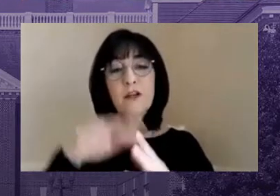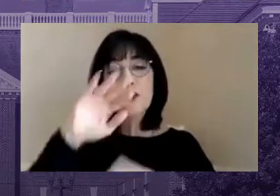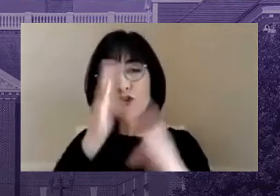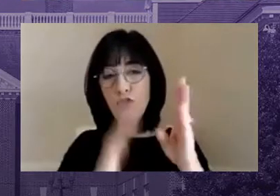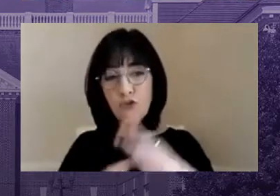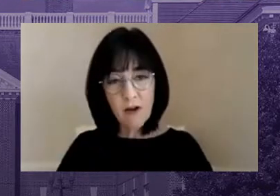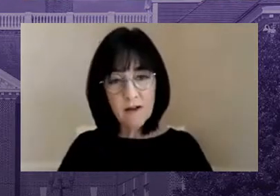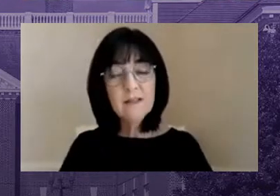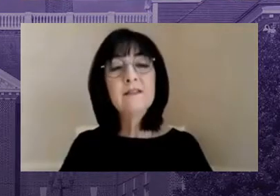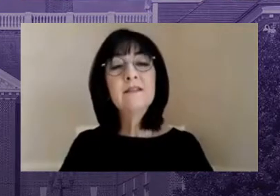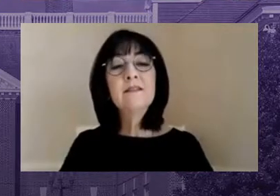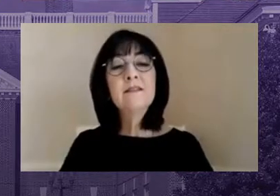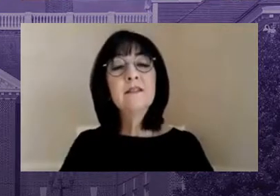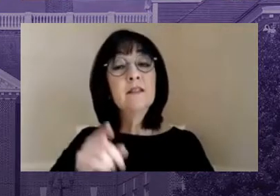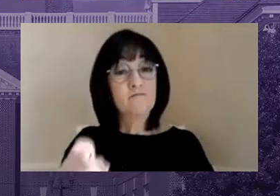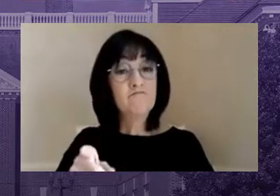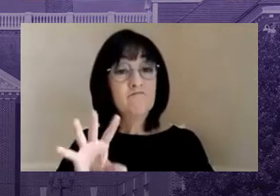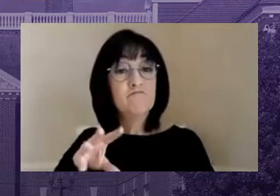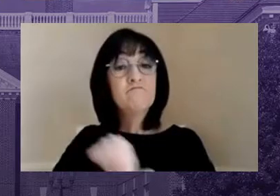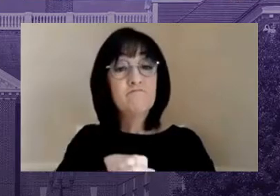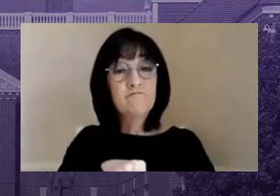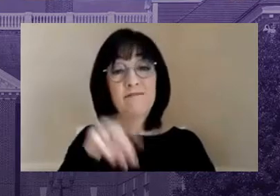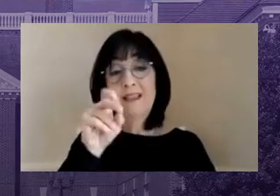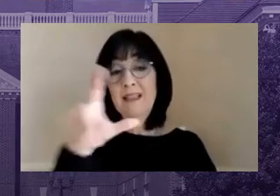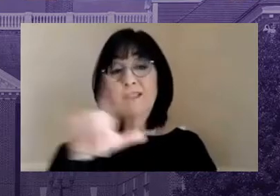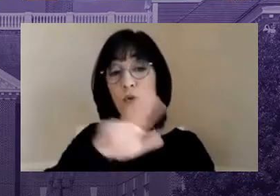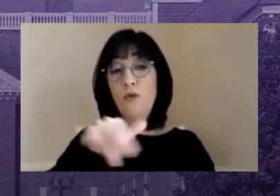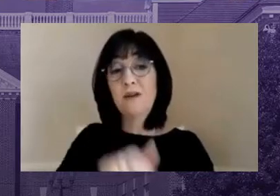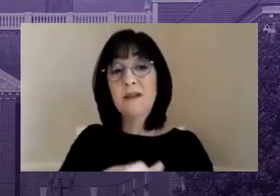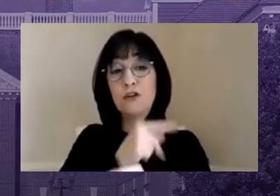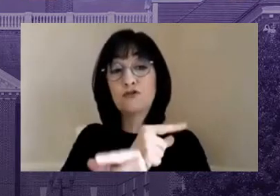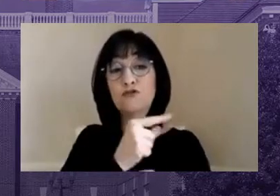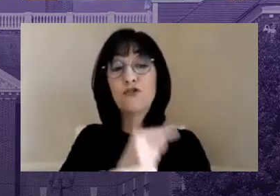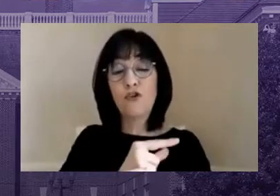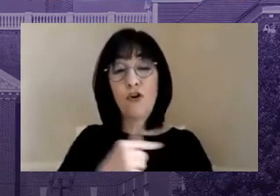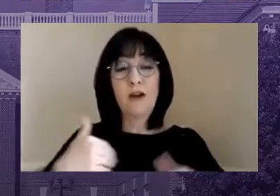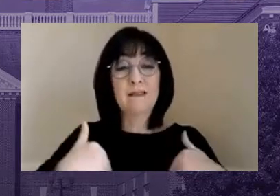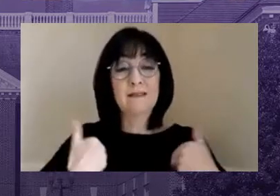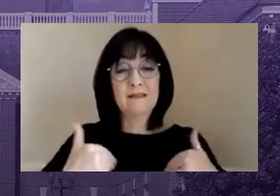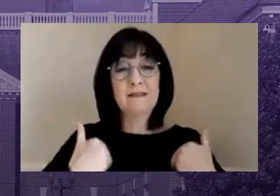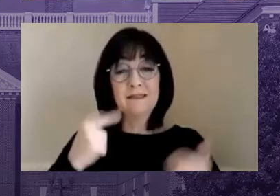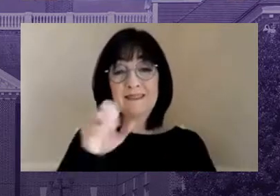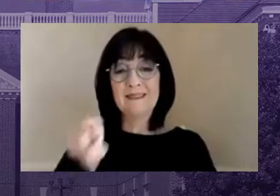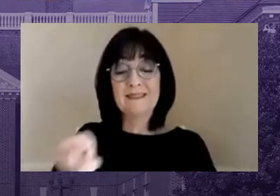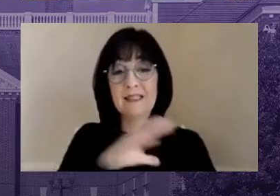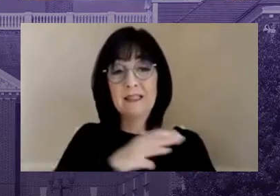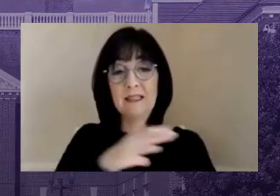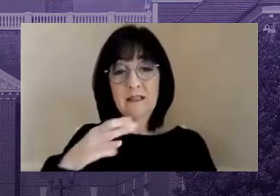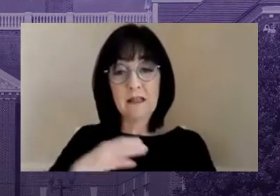member of the Delaware National Guard, teen Council, and he attends teen outings with all of